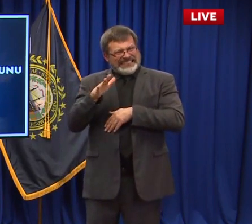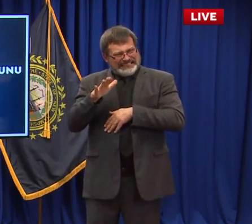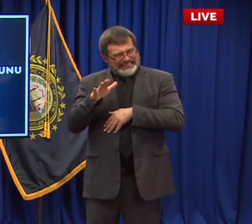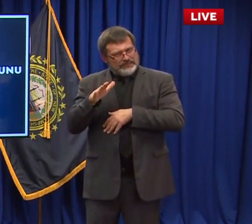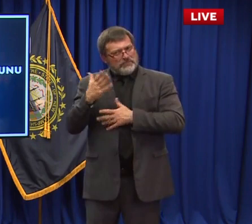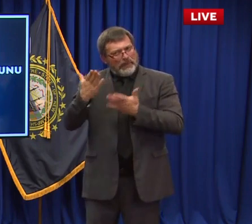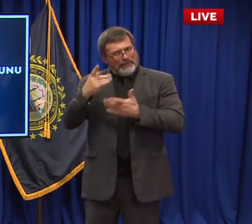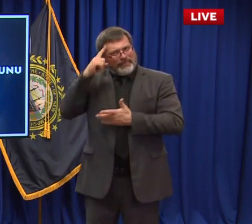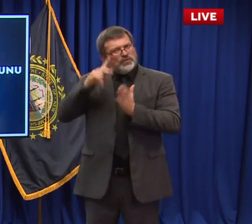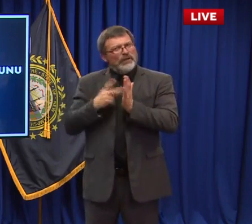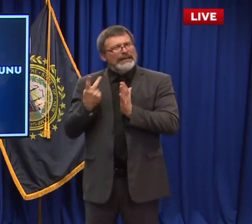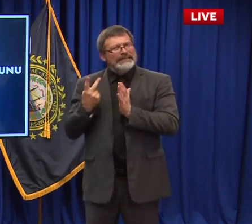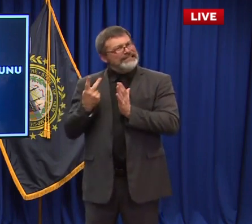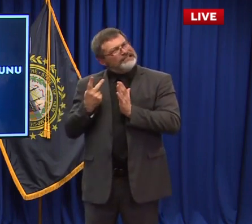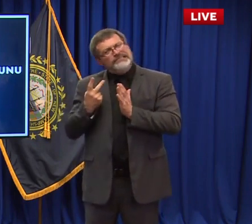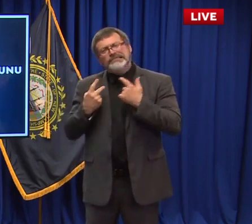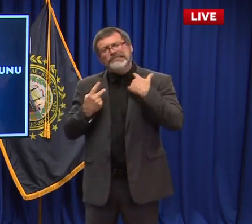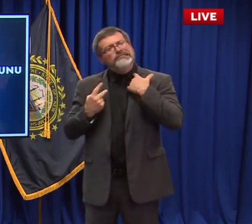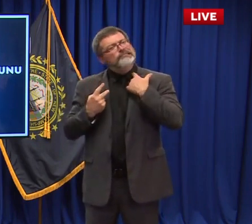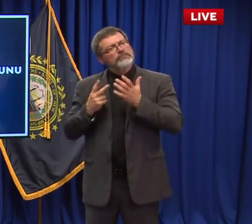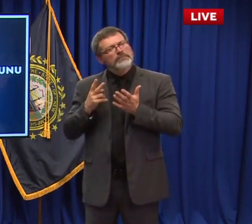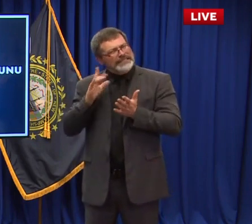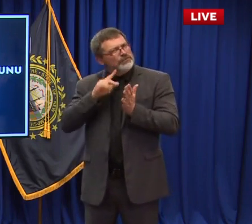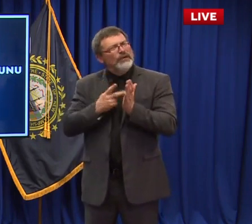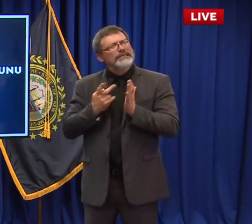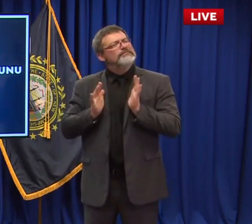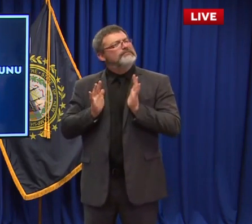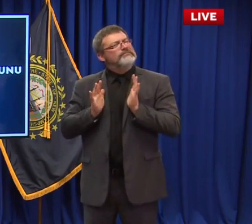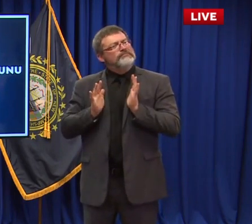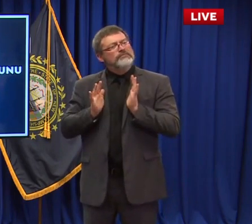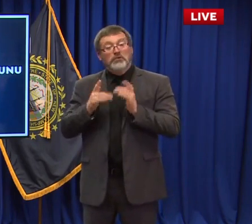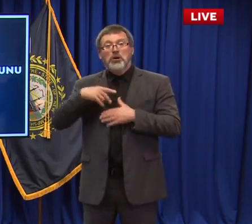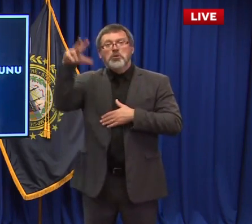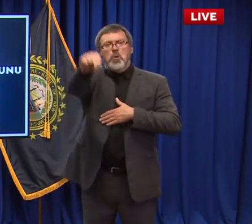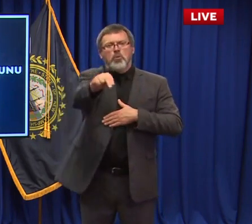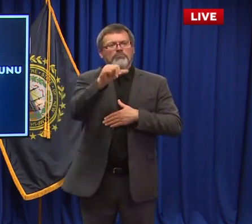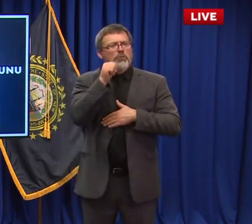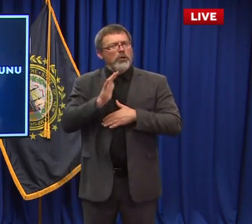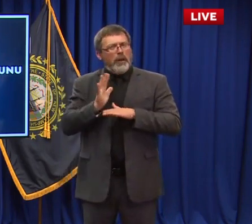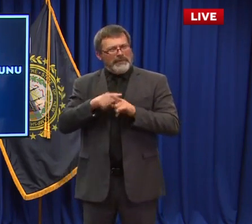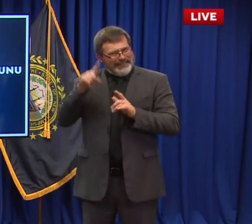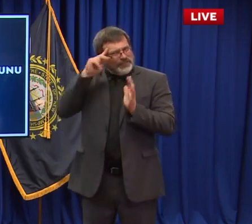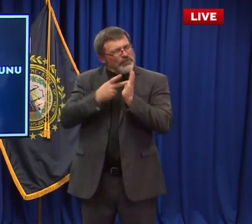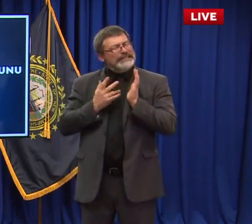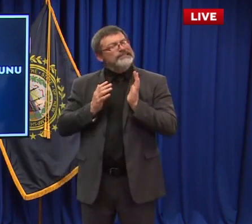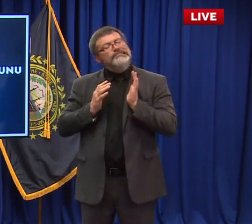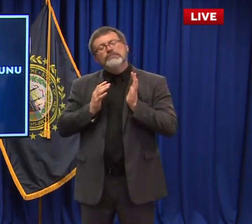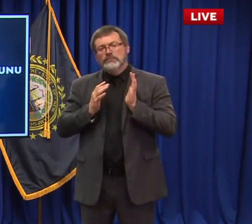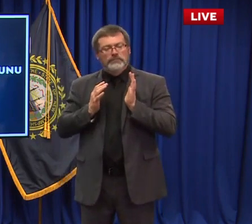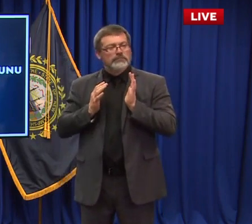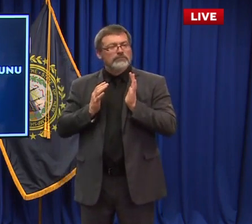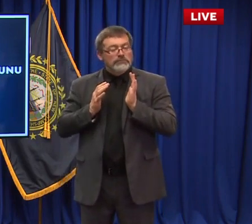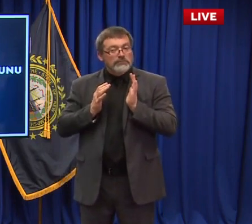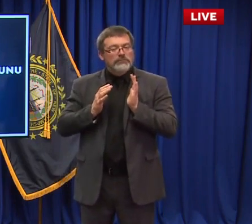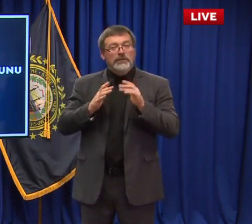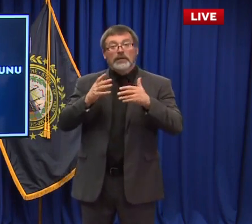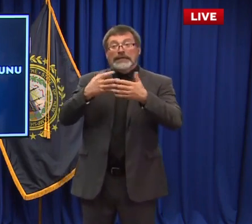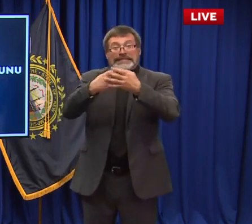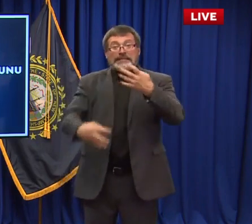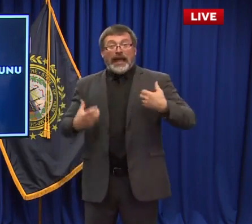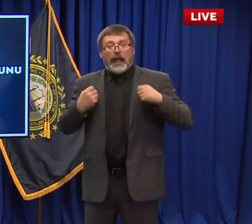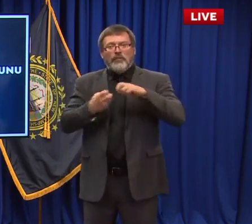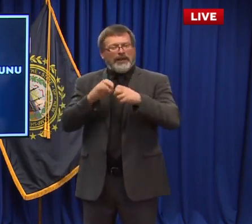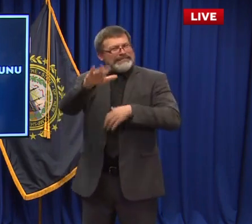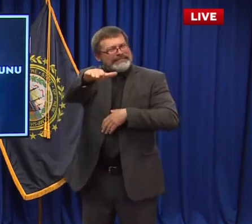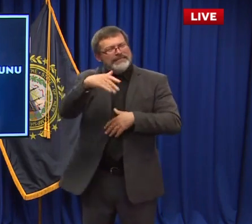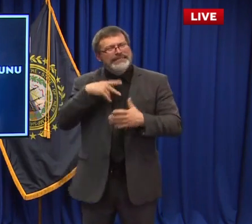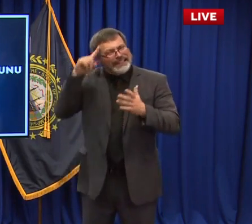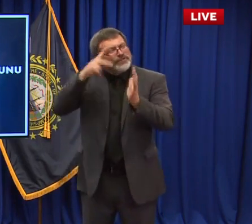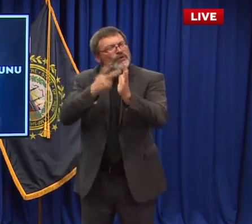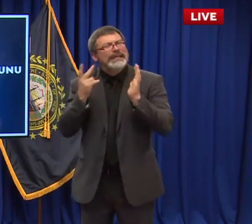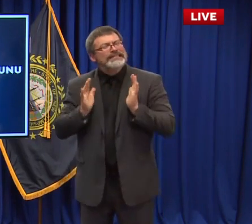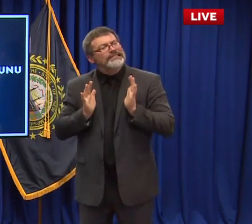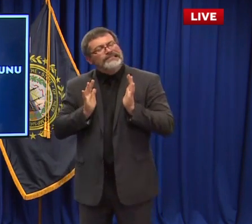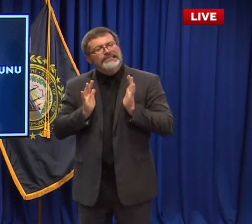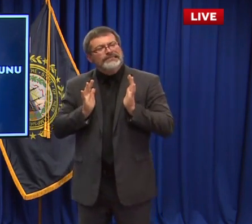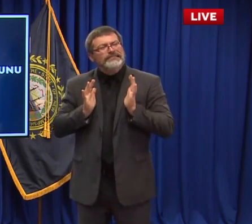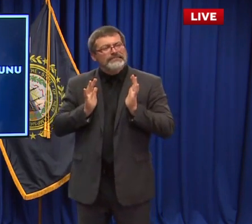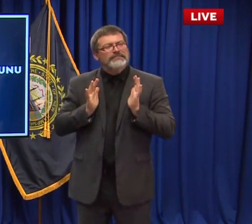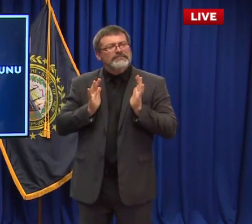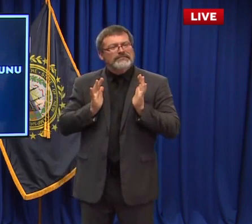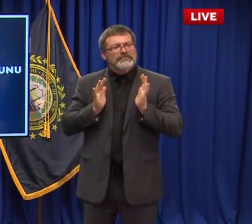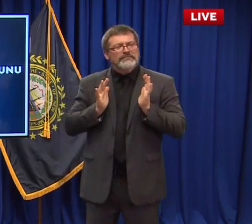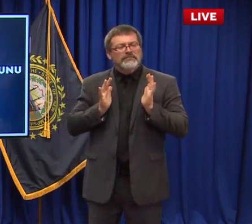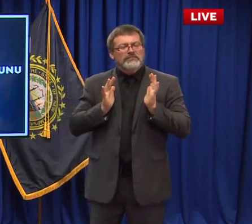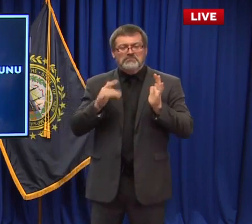IF YOU DO NOT NEED TO BE OUT OF YOUR HOUSE, IF YOU COULD BE ISOLATED, SHOULD ABSOLUTELY DO SO TO BE IN A LARGE CROWD GATHERING IS A RISK THAT INDIVIDUAL DOES NOT NEED TO